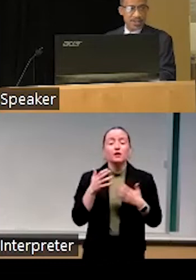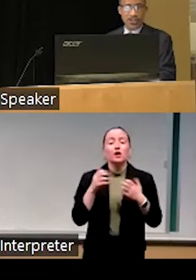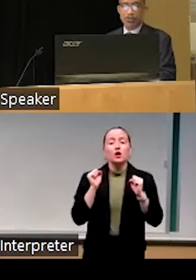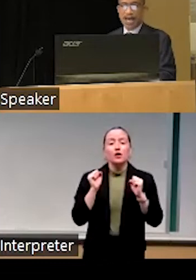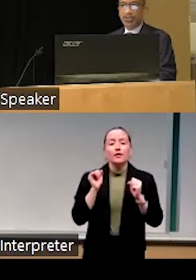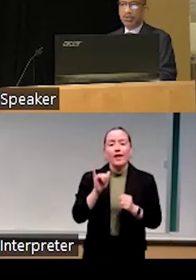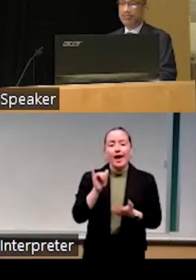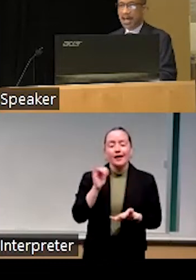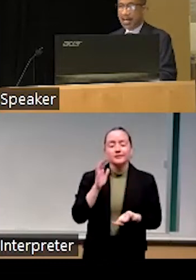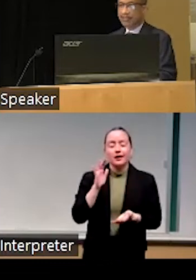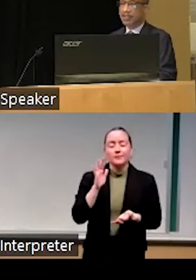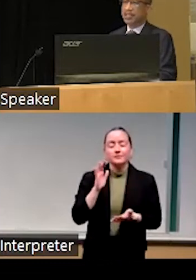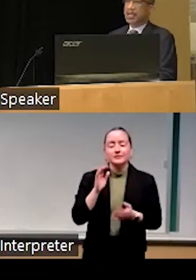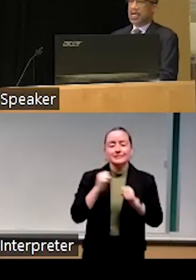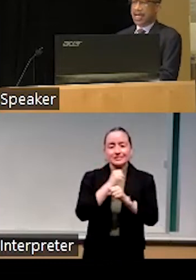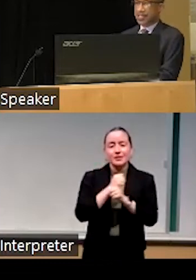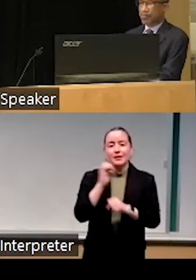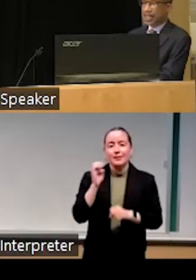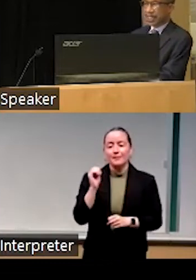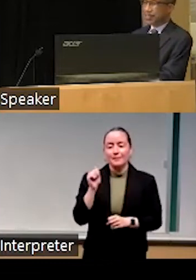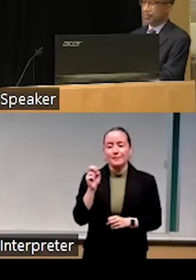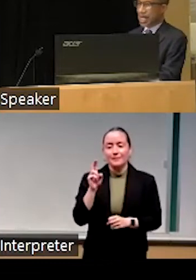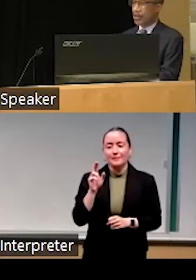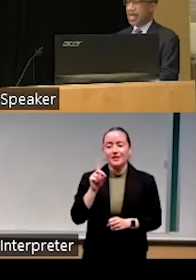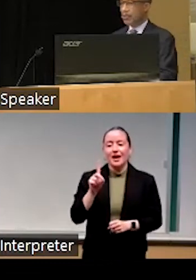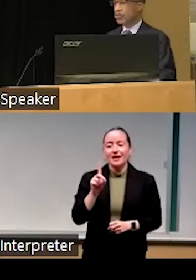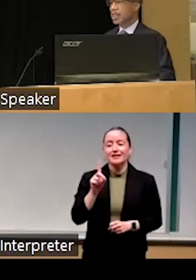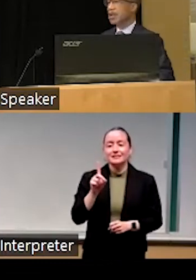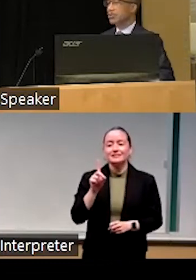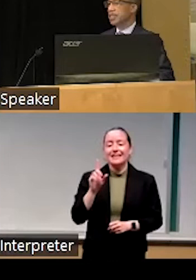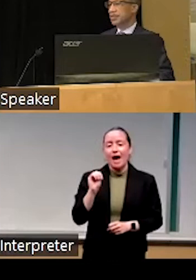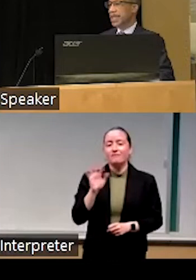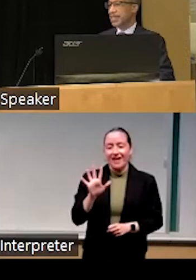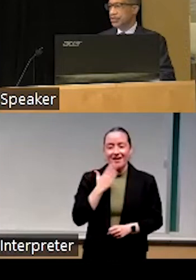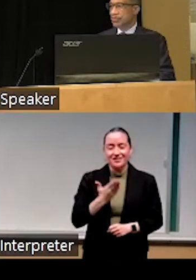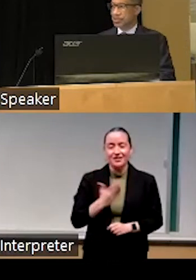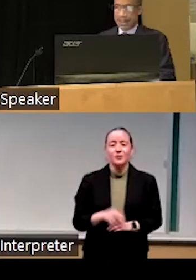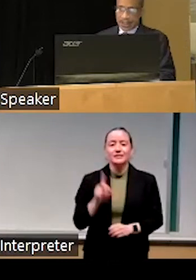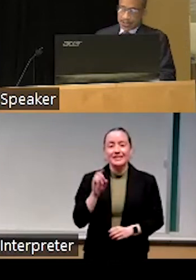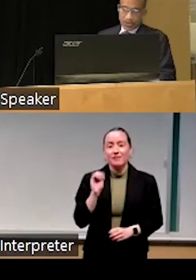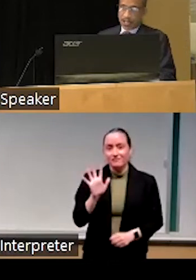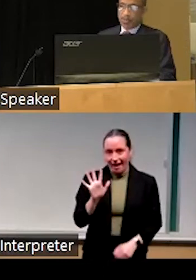statistical manual five uh as an appendix and there's now a handbook out that has over 300